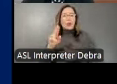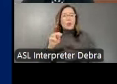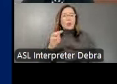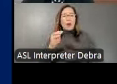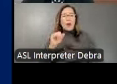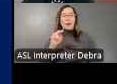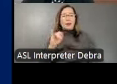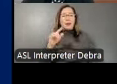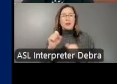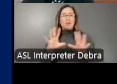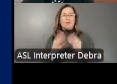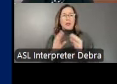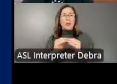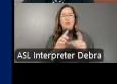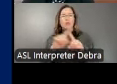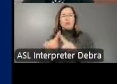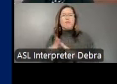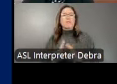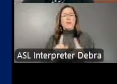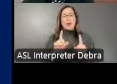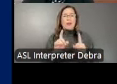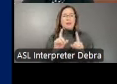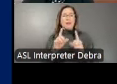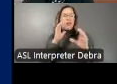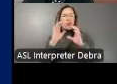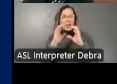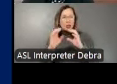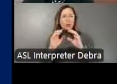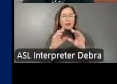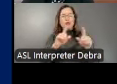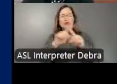with a range of stakeholders exploring the challenges and opportunities associated with